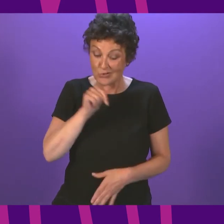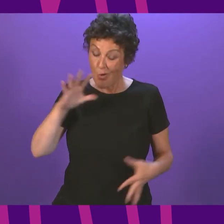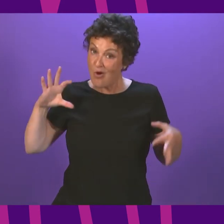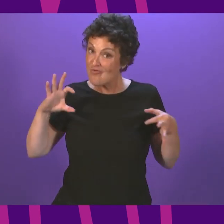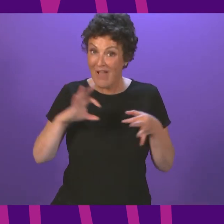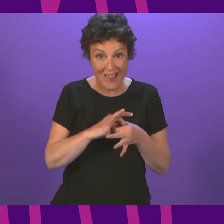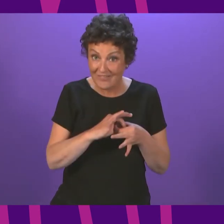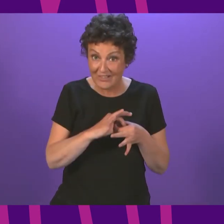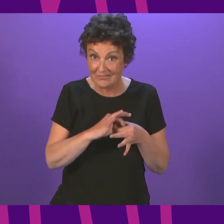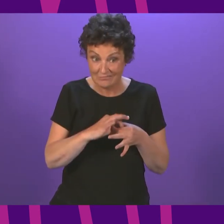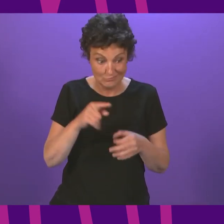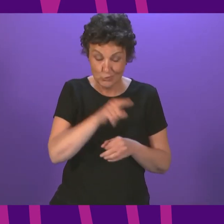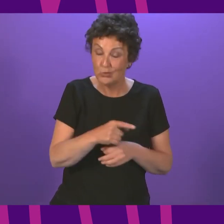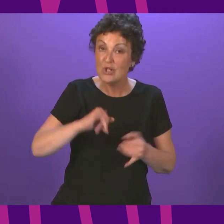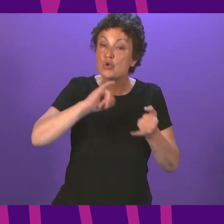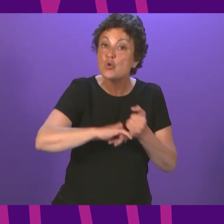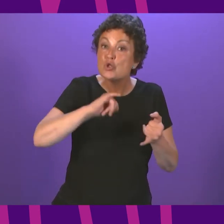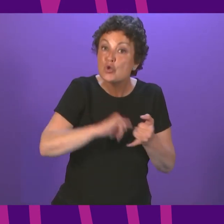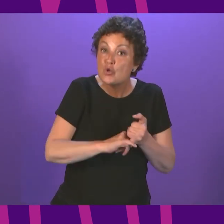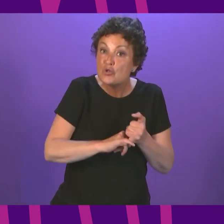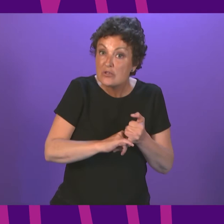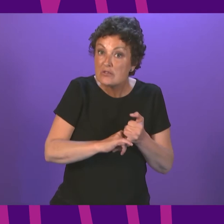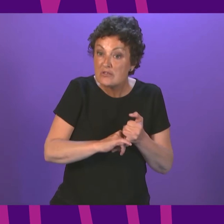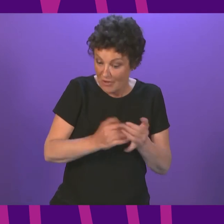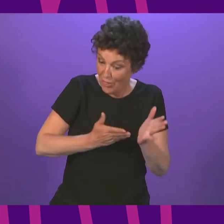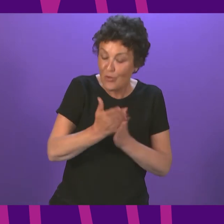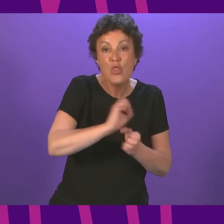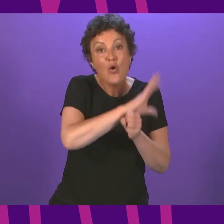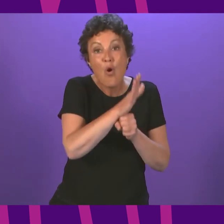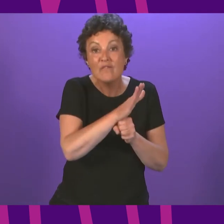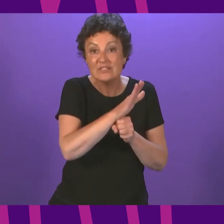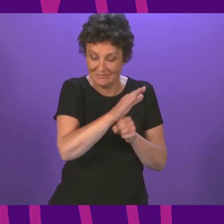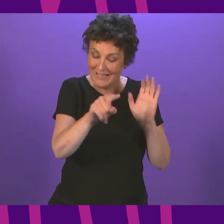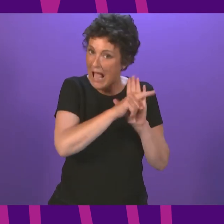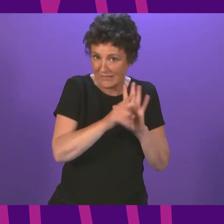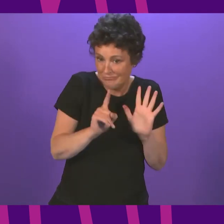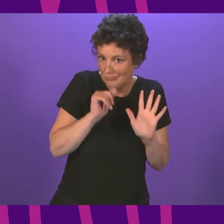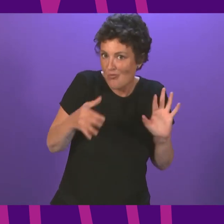expiry of the social security provisions in the Scottish Covid acts. I share the member’s